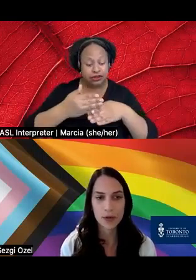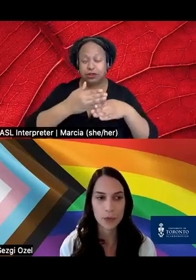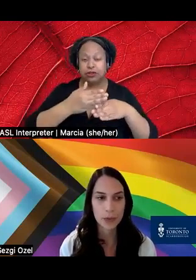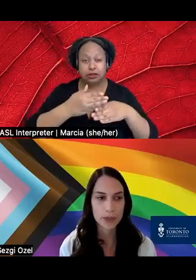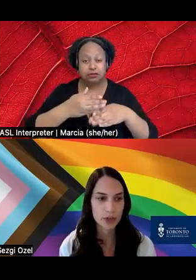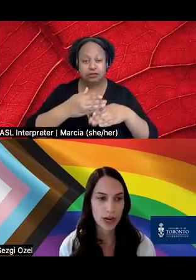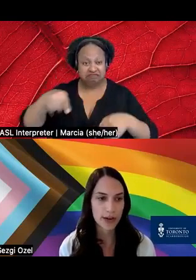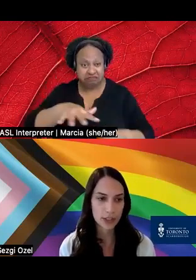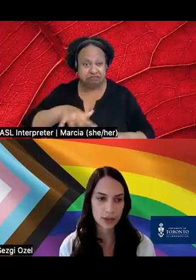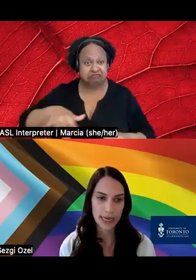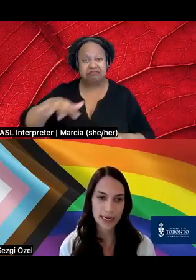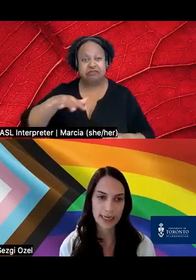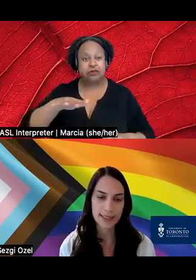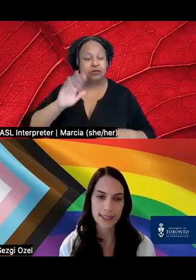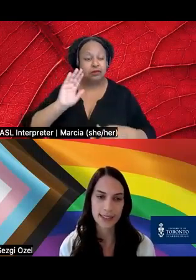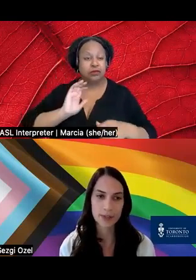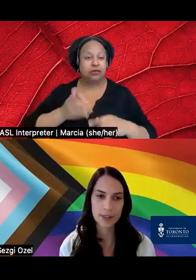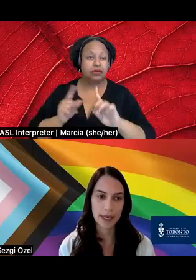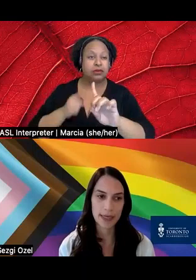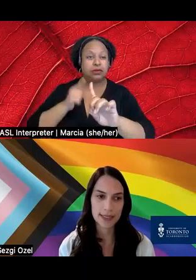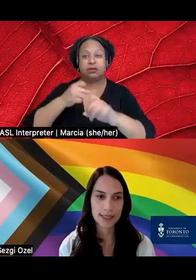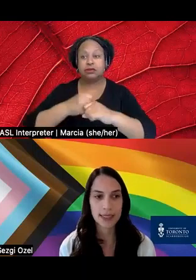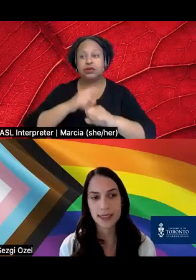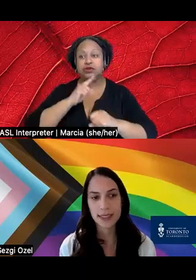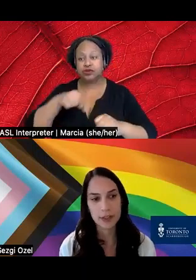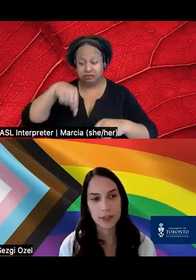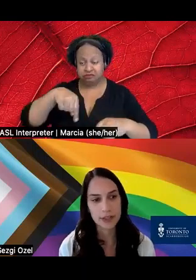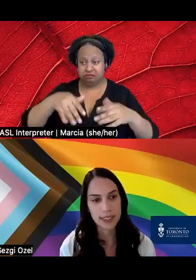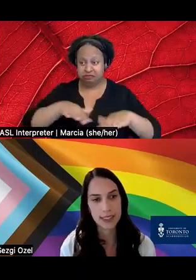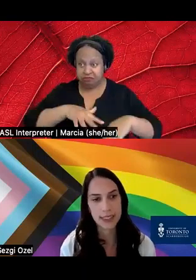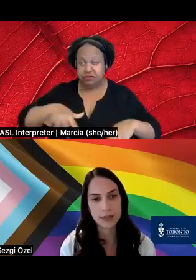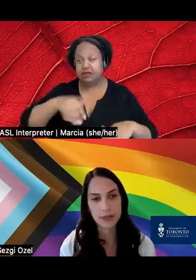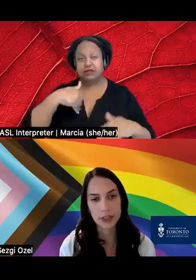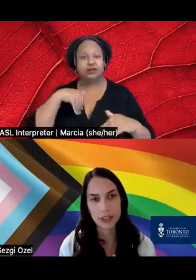We will strive to create an accessible space that reduces the need for you to